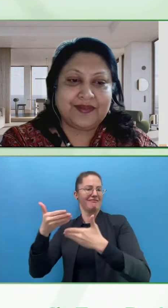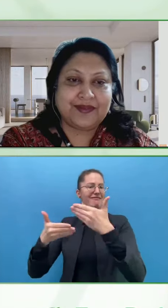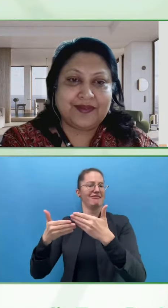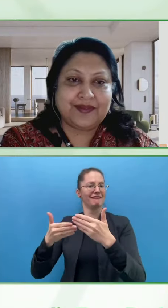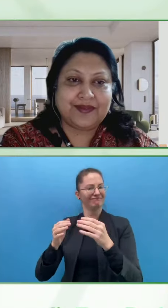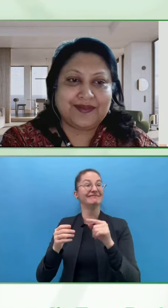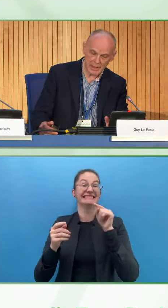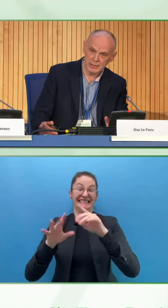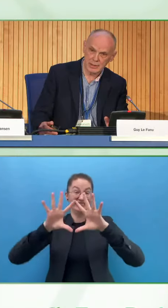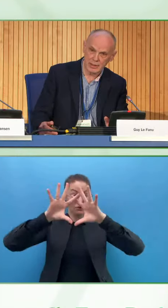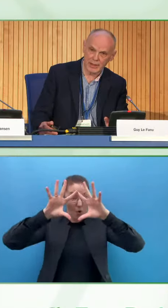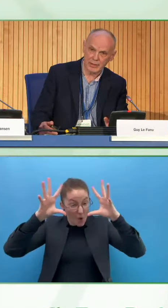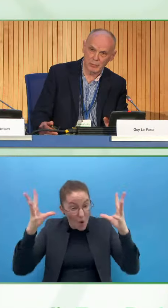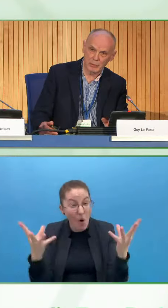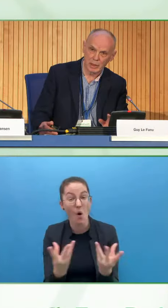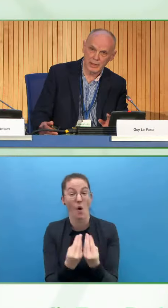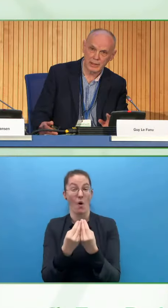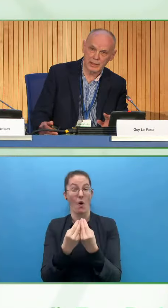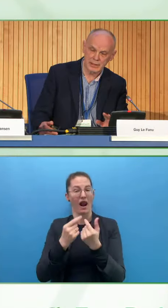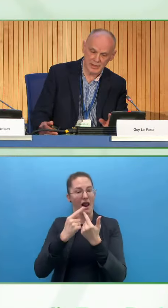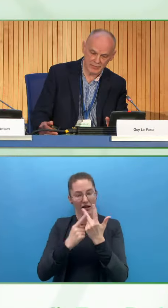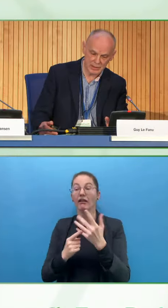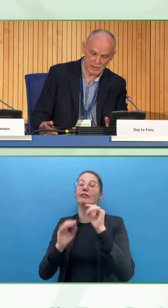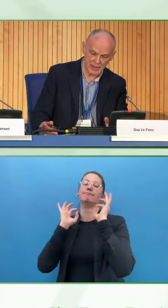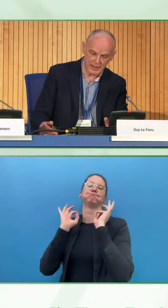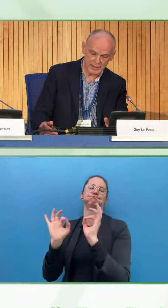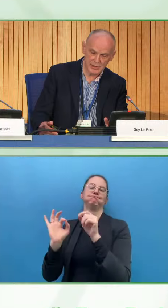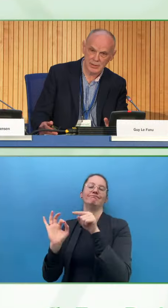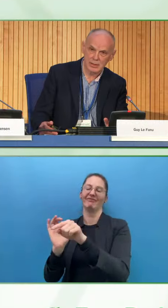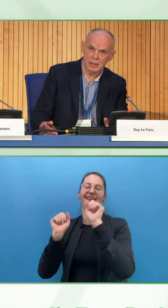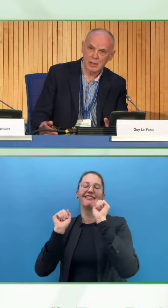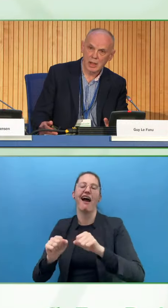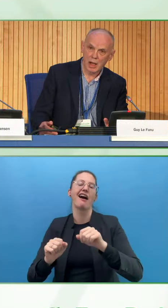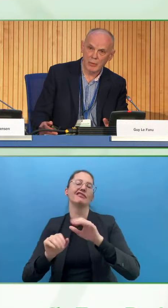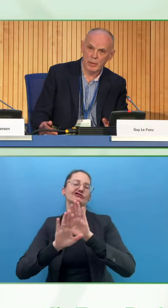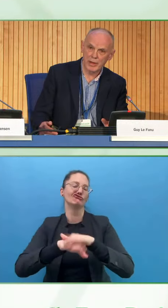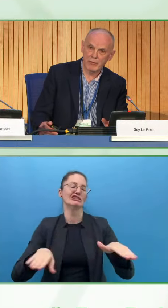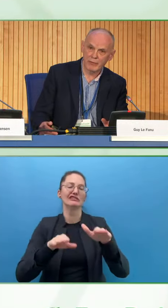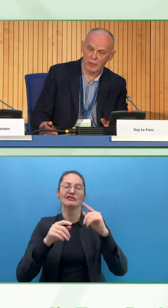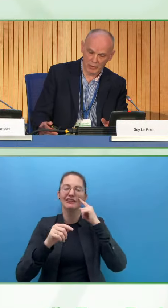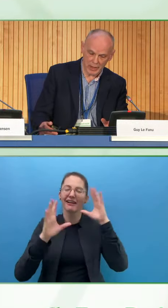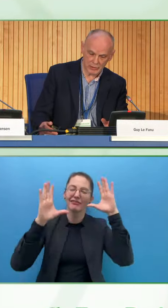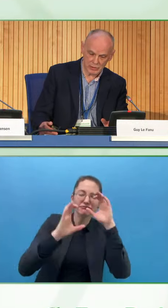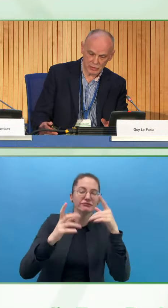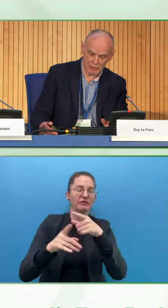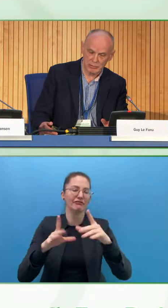And I think I would add to that that we are working in seven states with over 4000 children